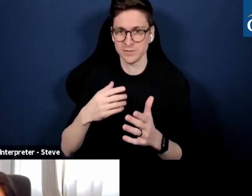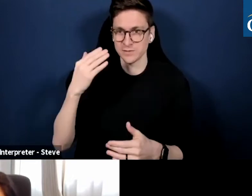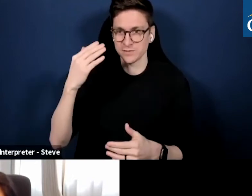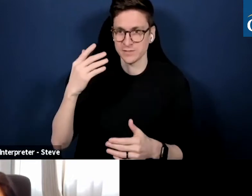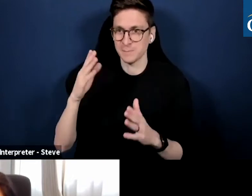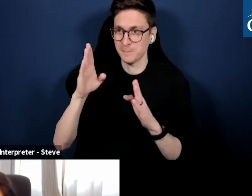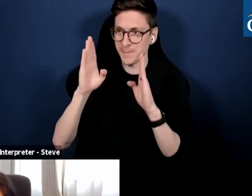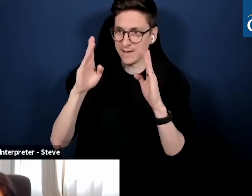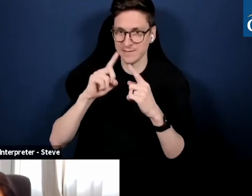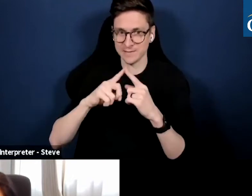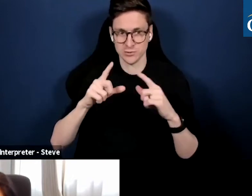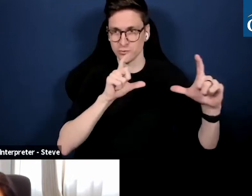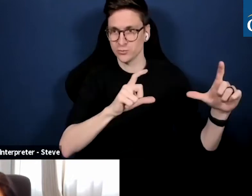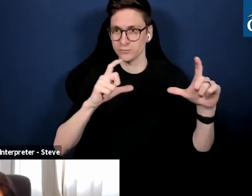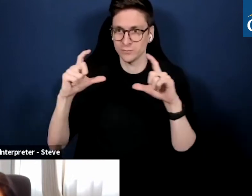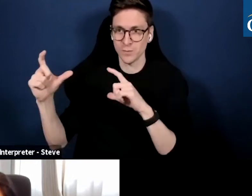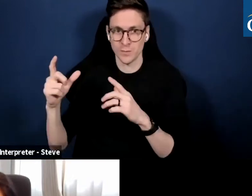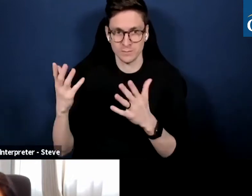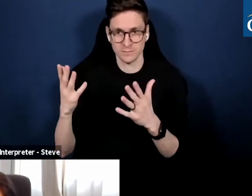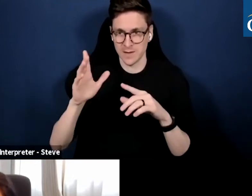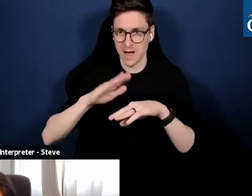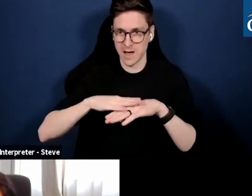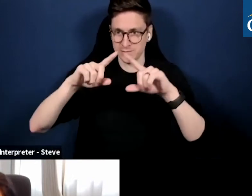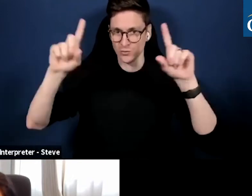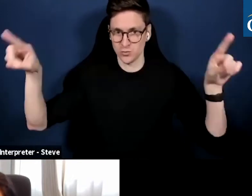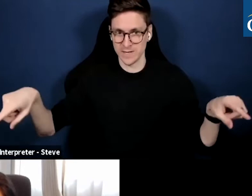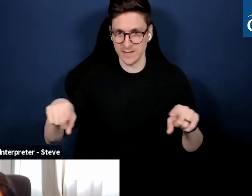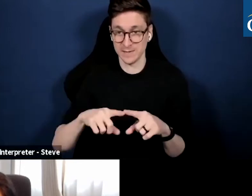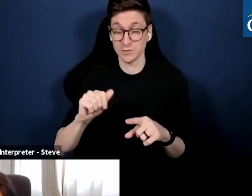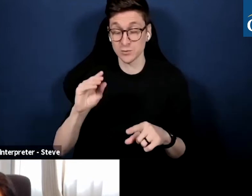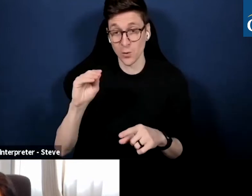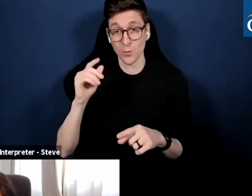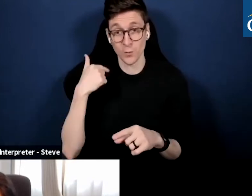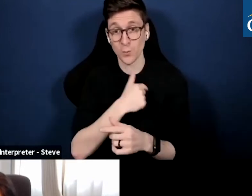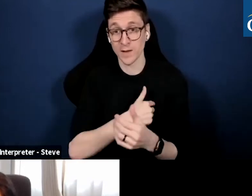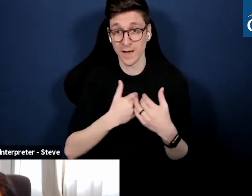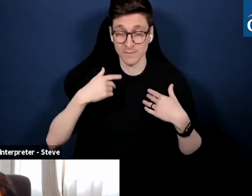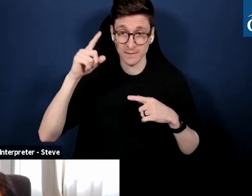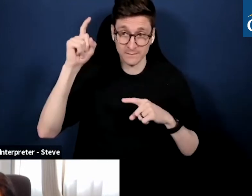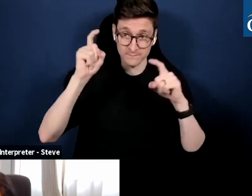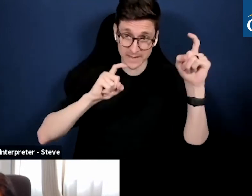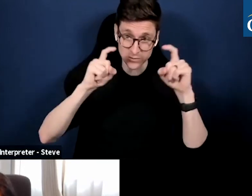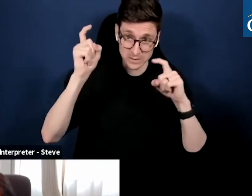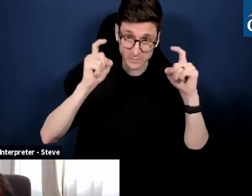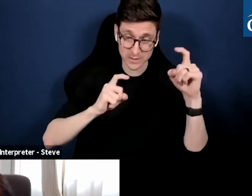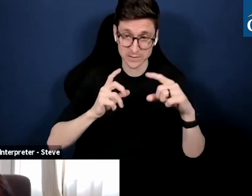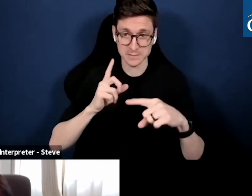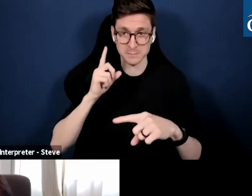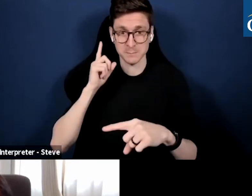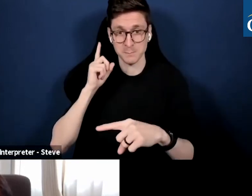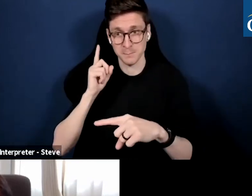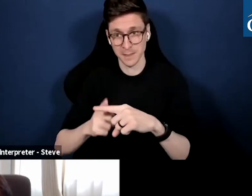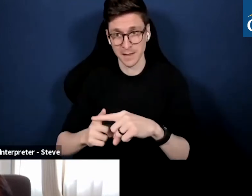moving so as as you see it's facial expressions as well as um you know effectively um